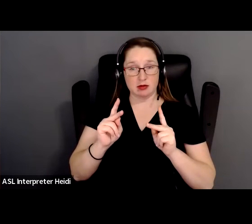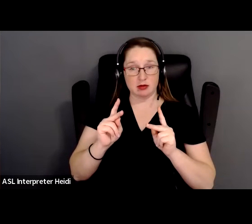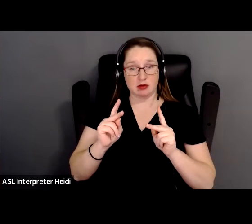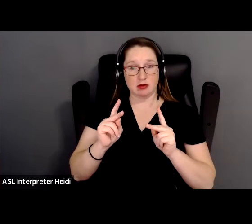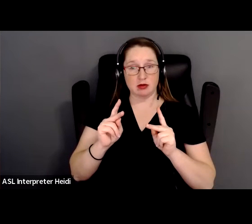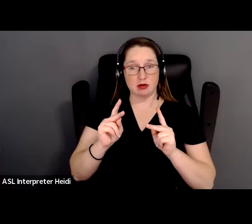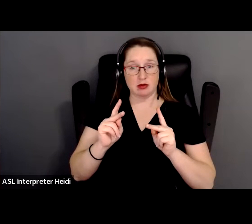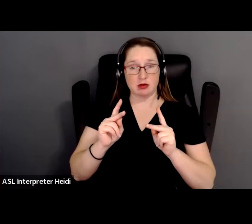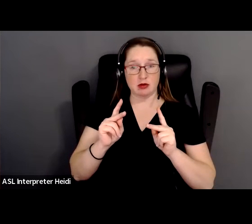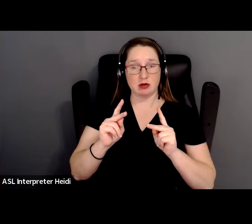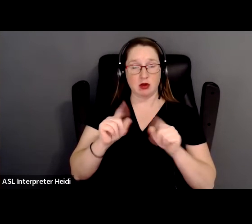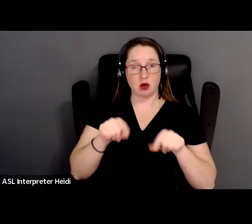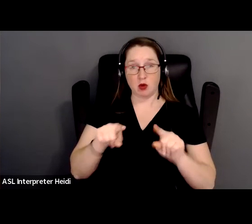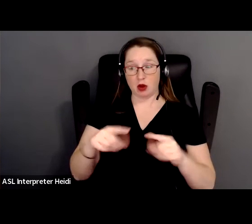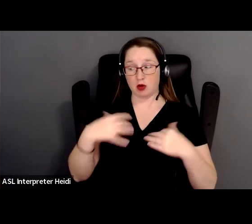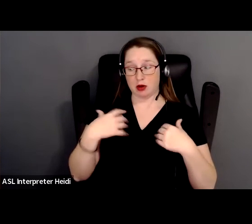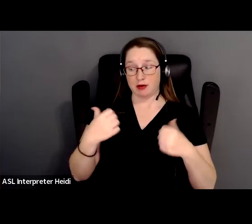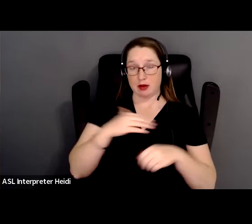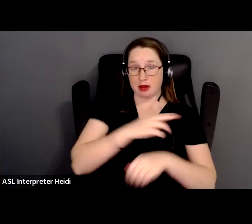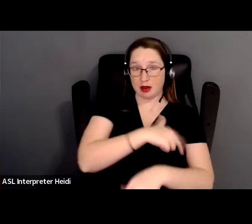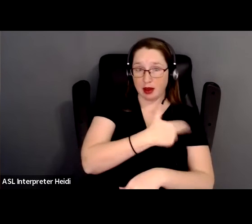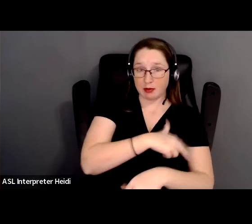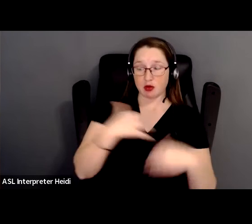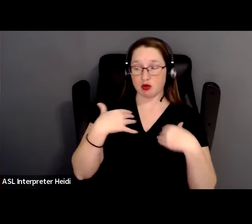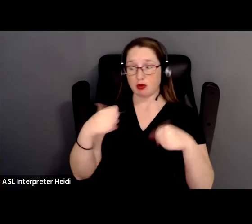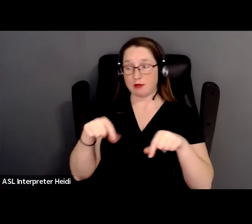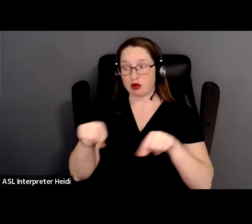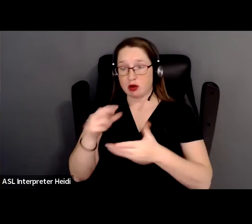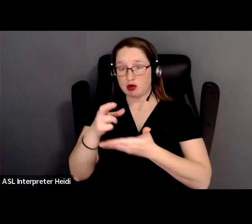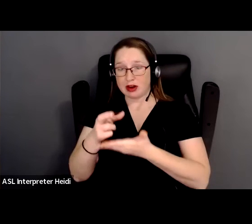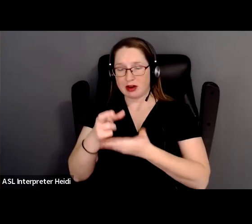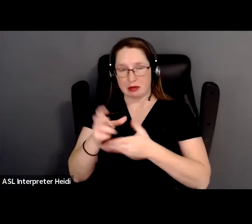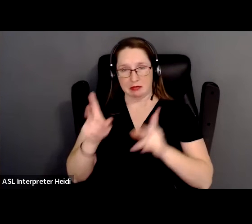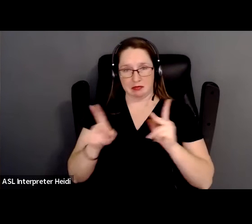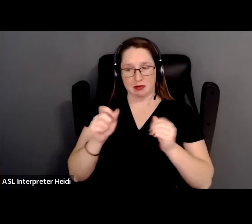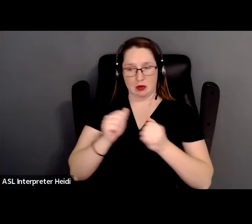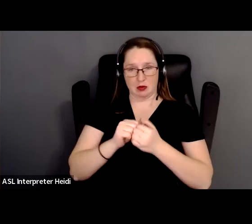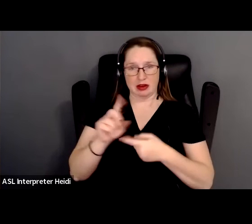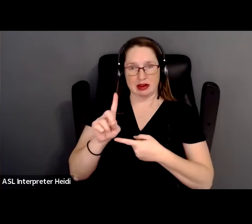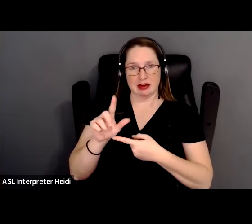are recovering in the hospital or in rehab that people with disabilities across the country